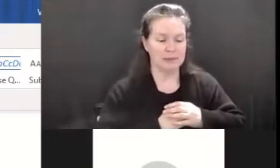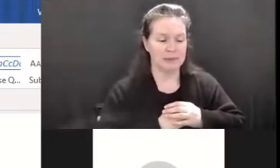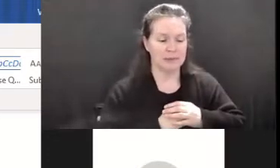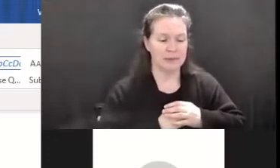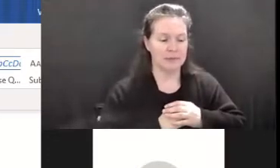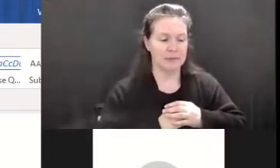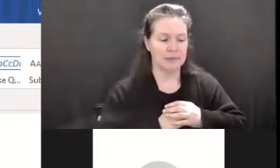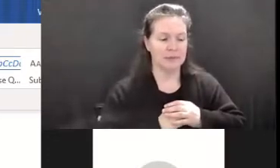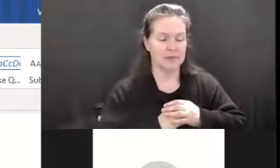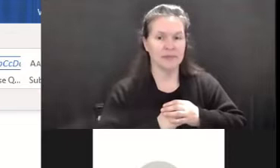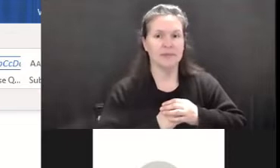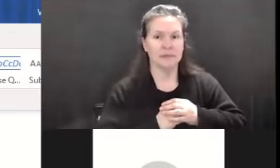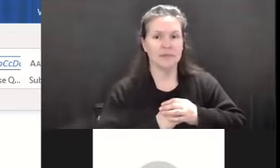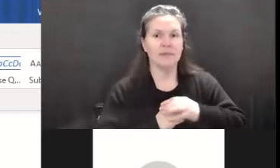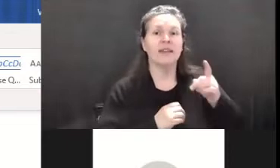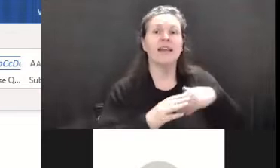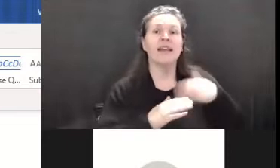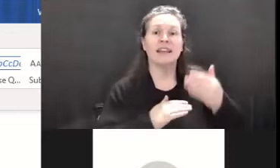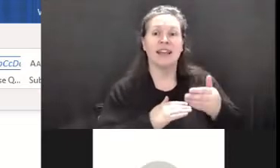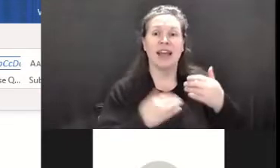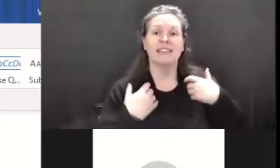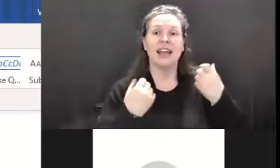Next, we went to healthcare professional.